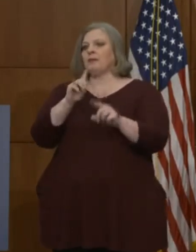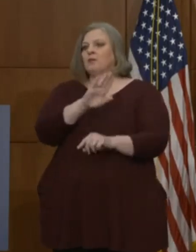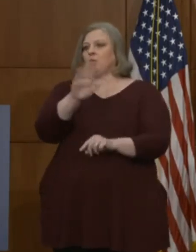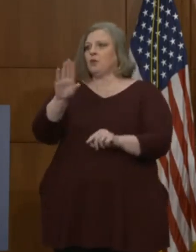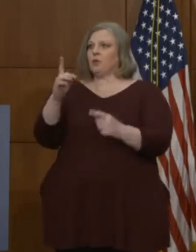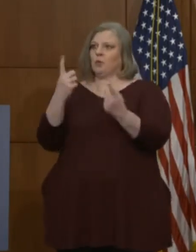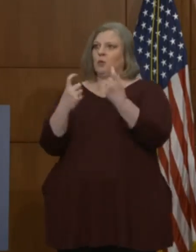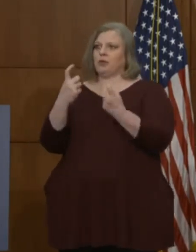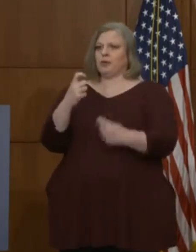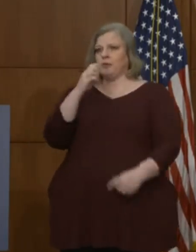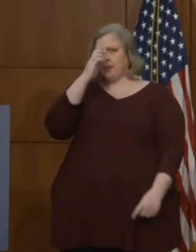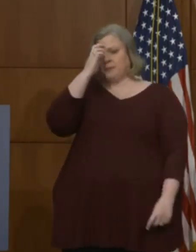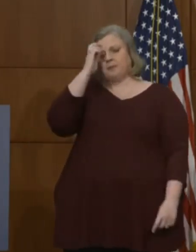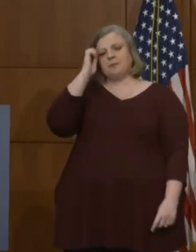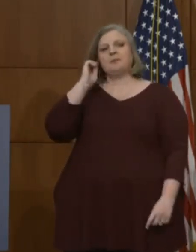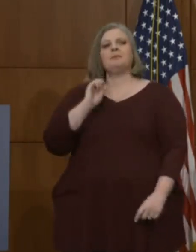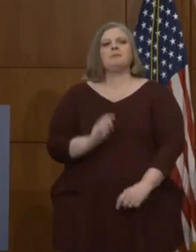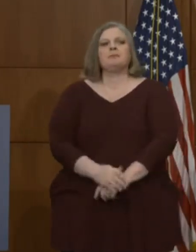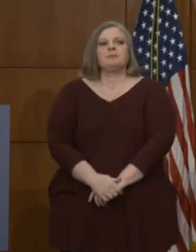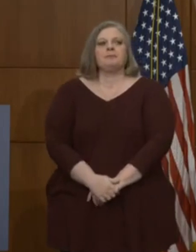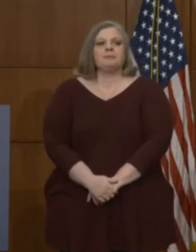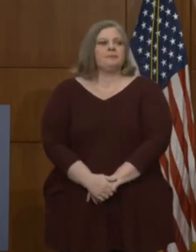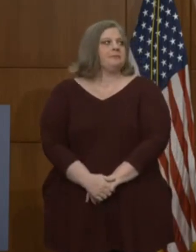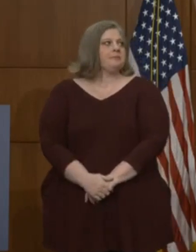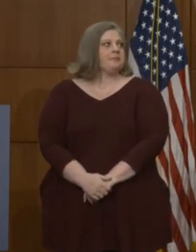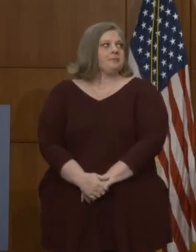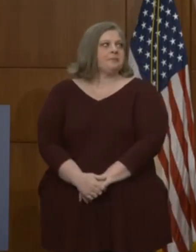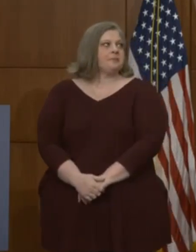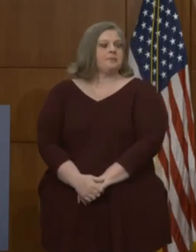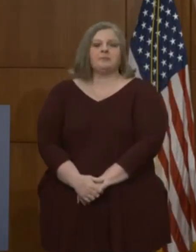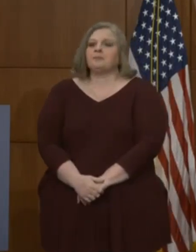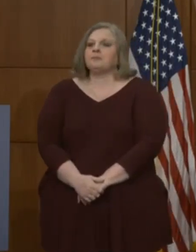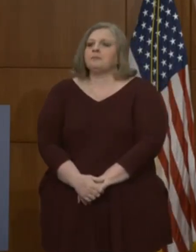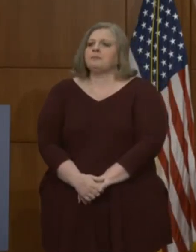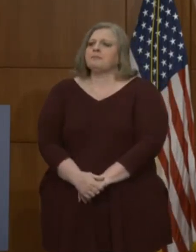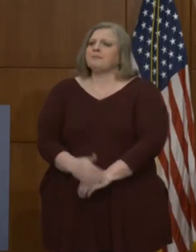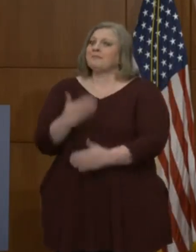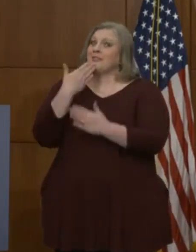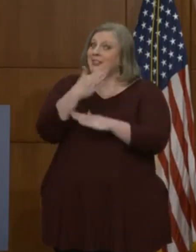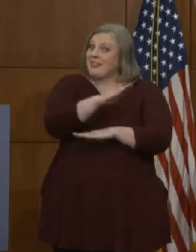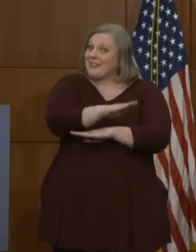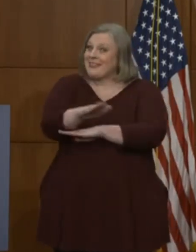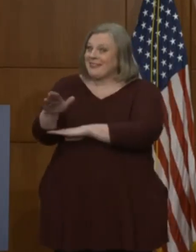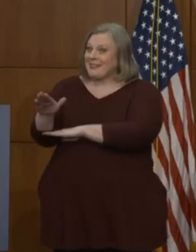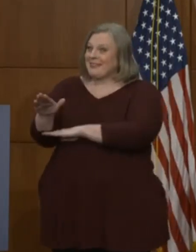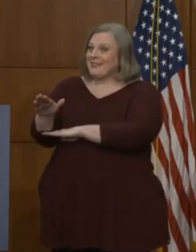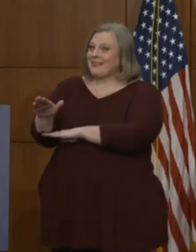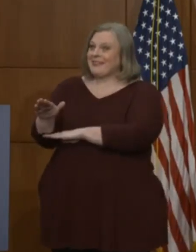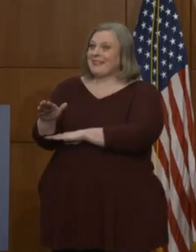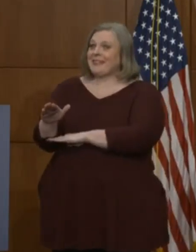QUESTIONS. DR OLIVER WELCOME THANK YOU GOVERNOR. GOOD